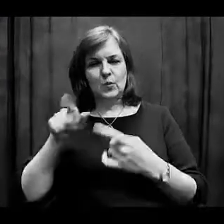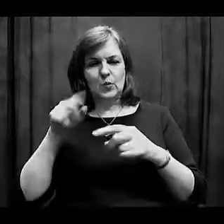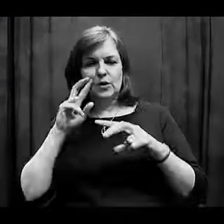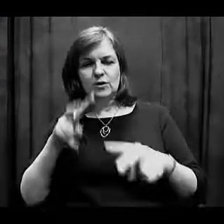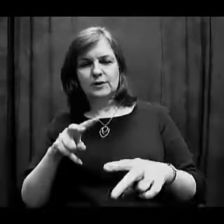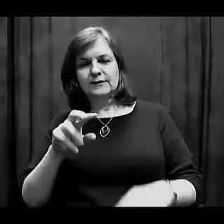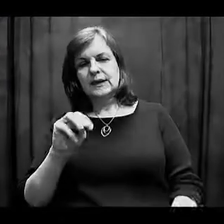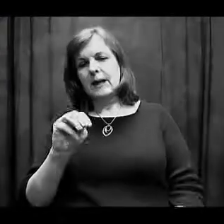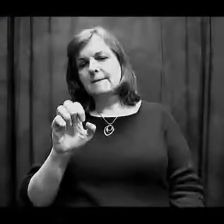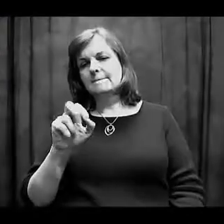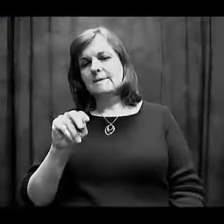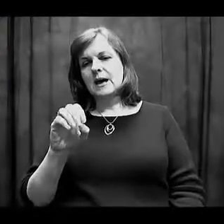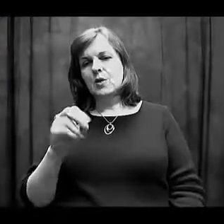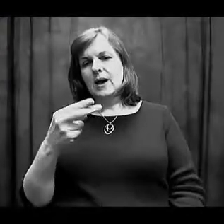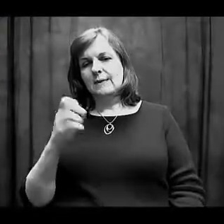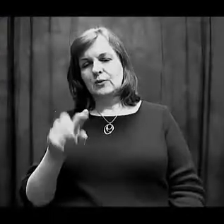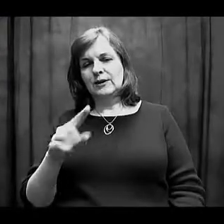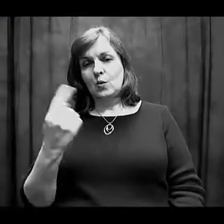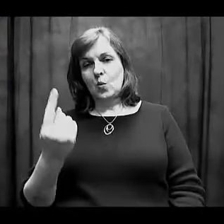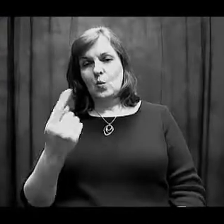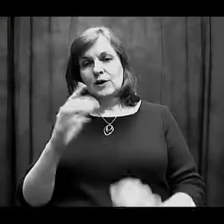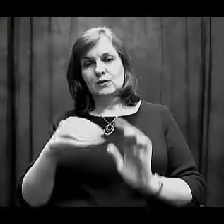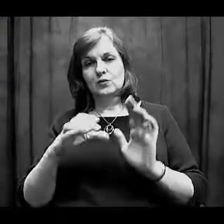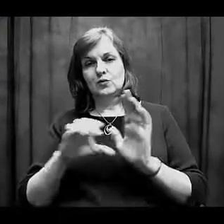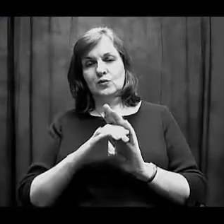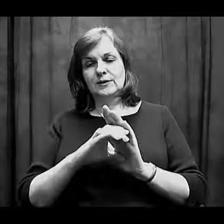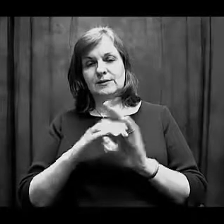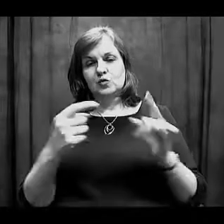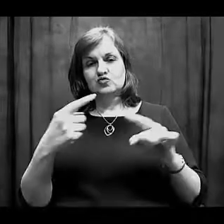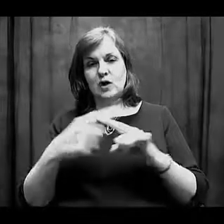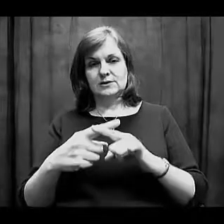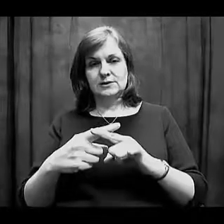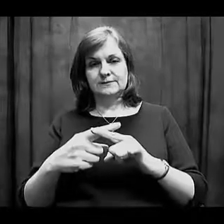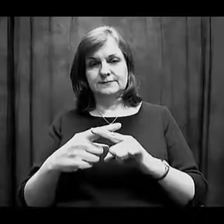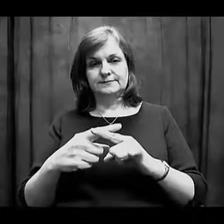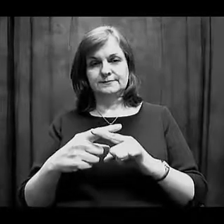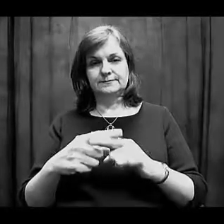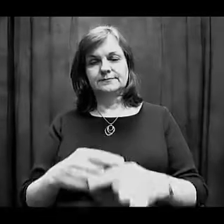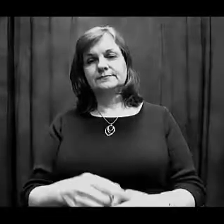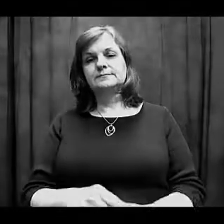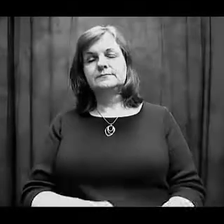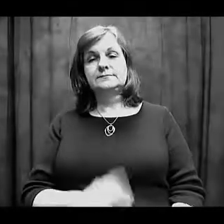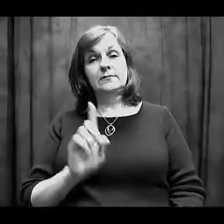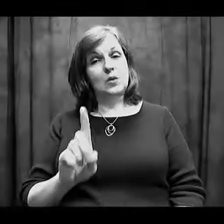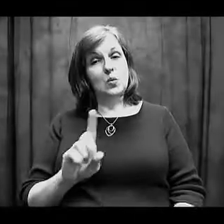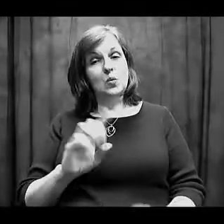these monohybrid or single trait crosses